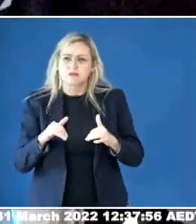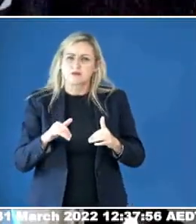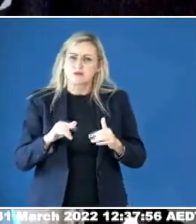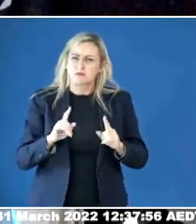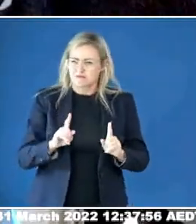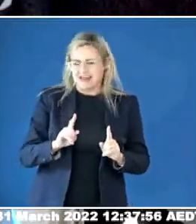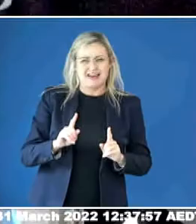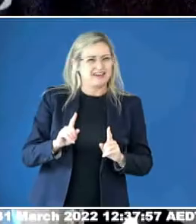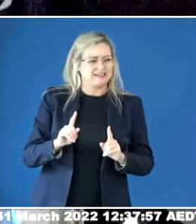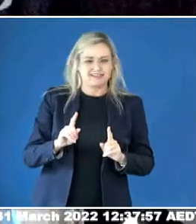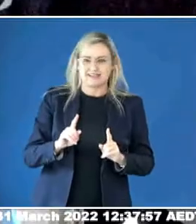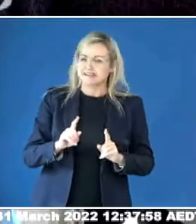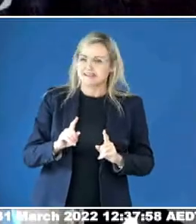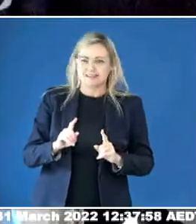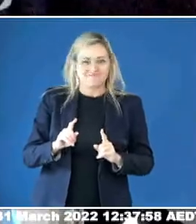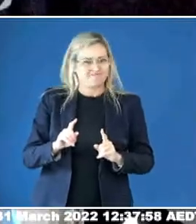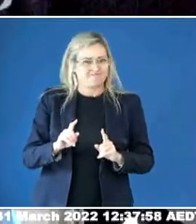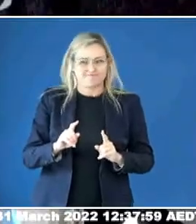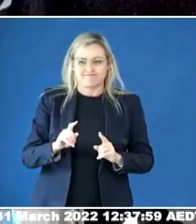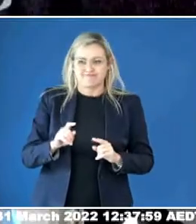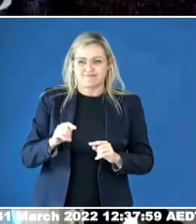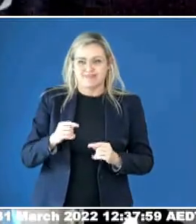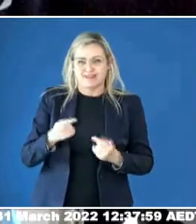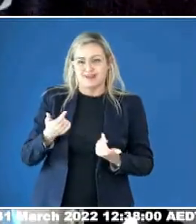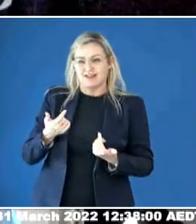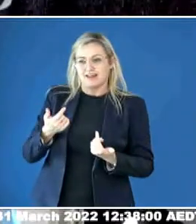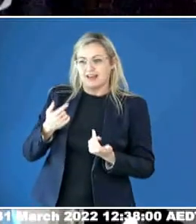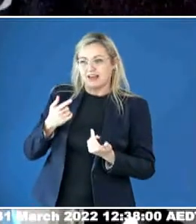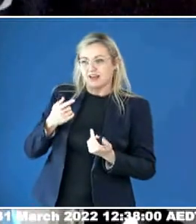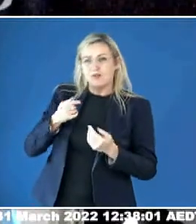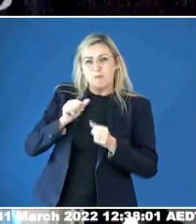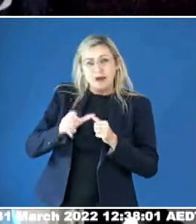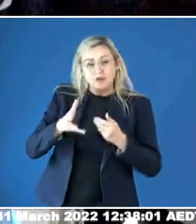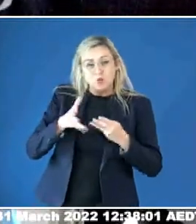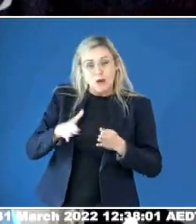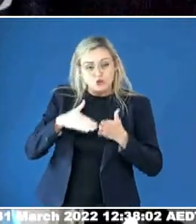time again that good information and education and support --